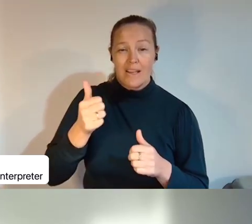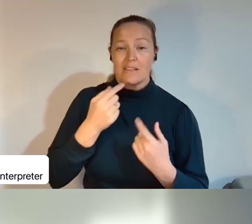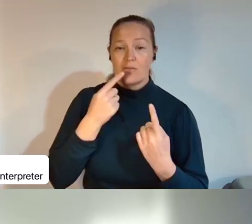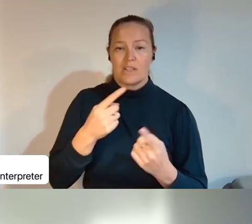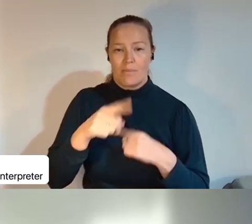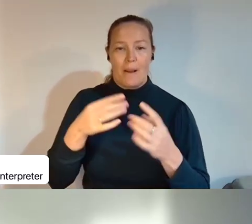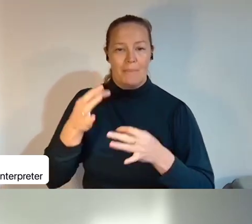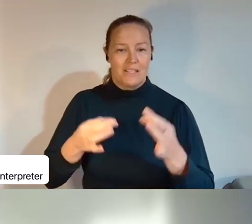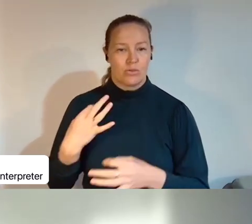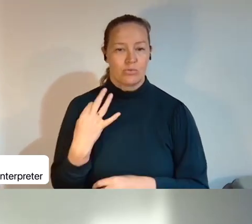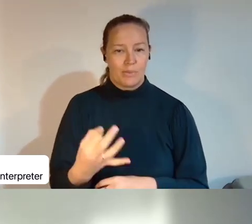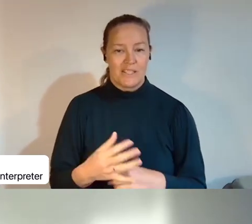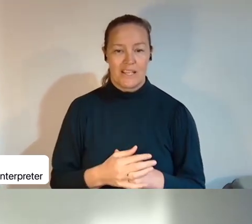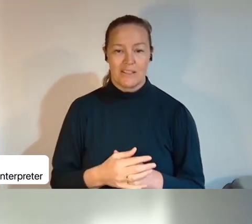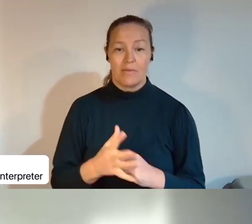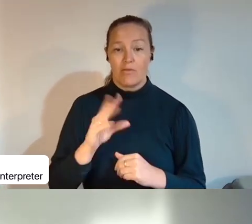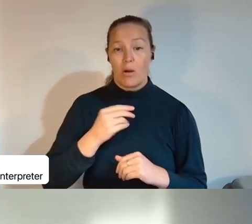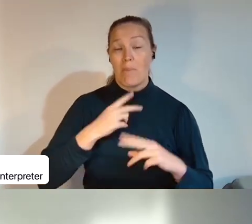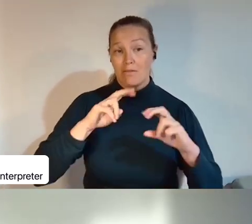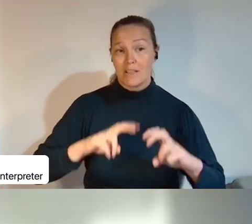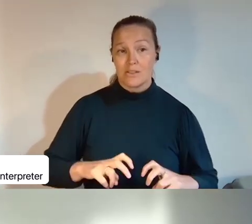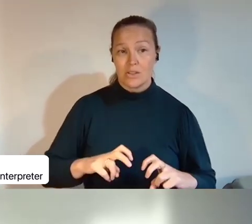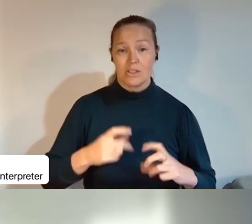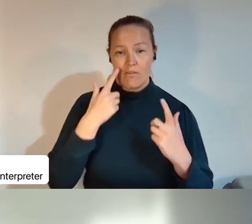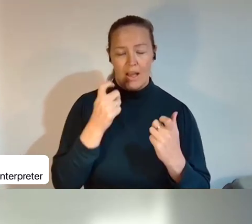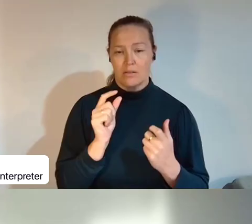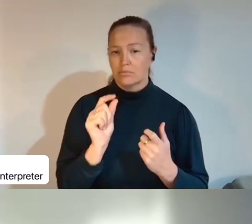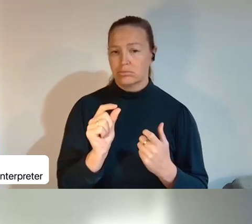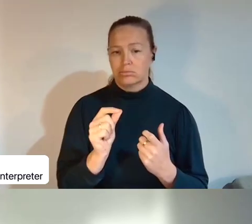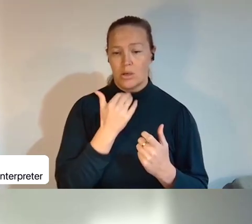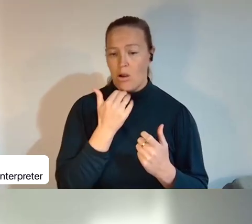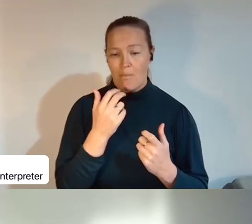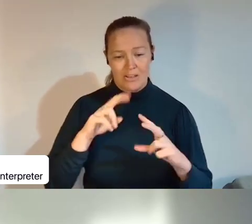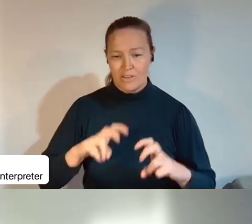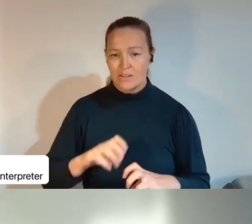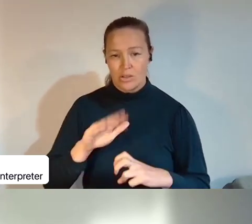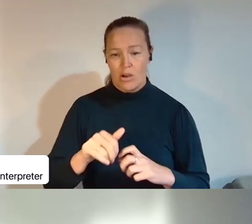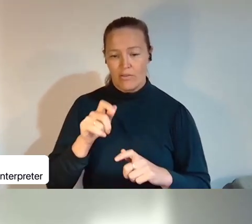my research I found astoundingly little literature examining people with intellectual disability as